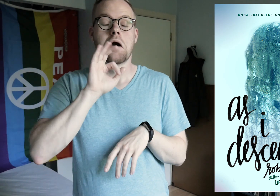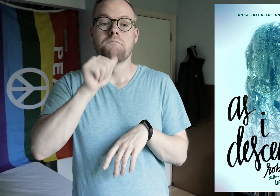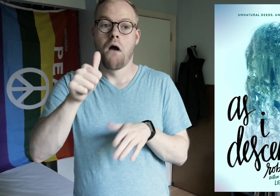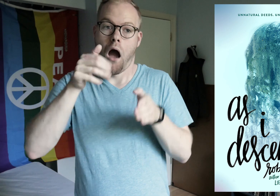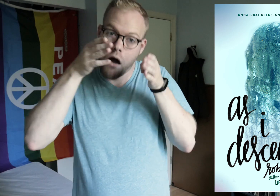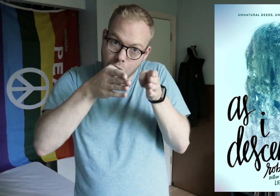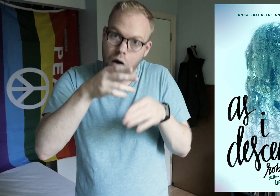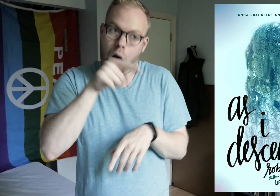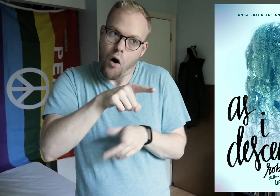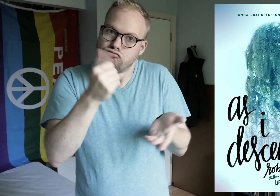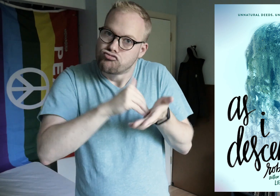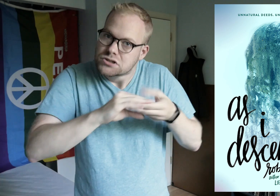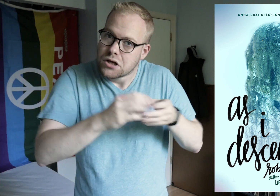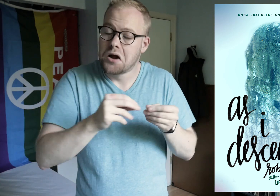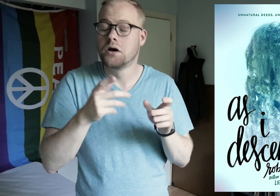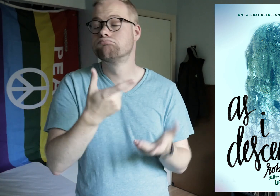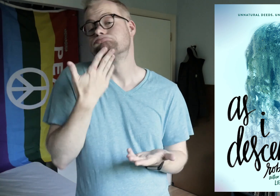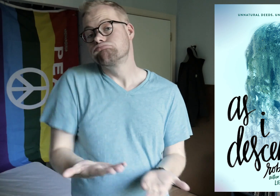If you don’t focus too much on the fact that it’s a retelling, it’s fairly good.